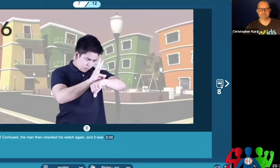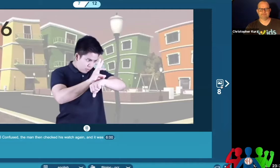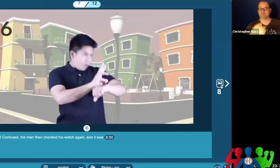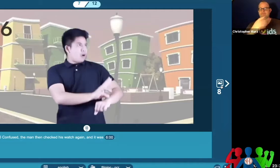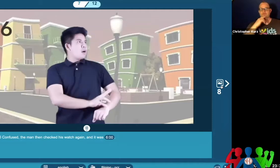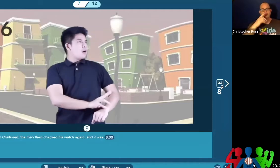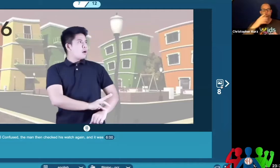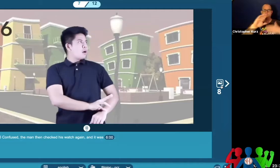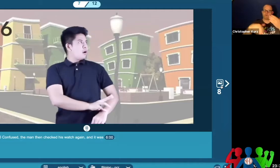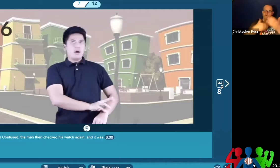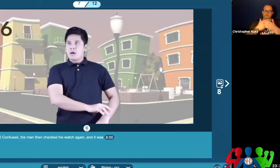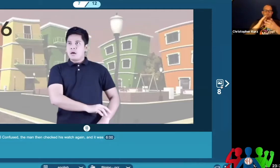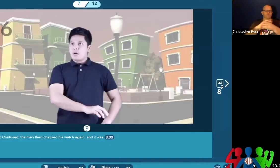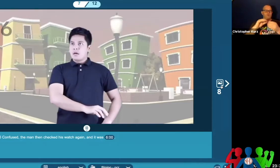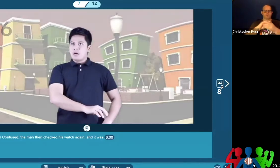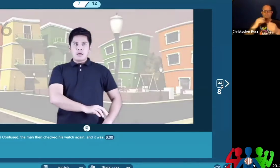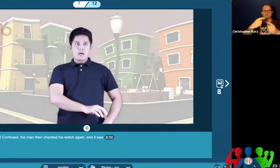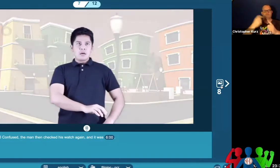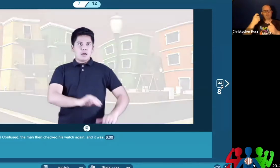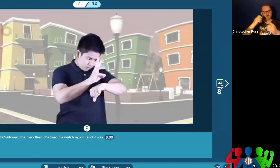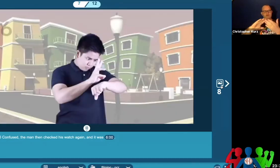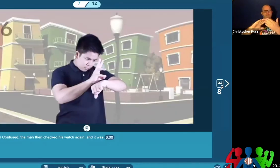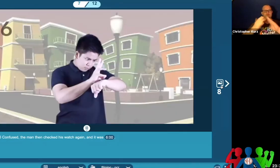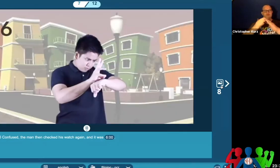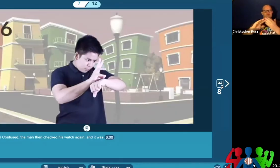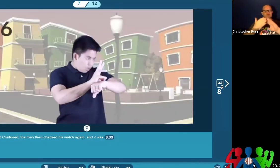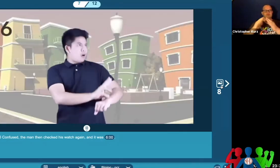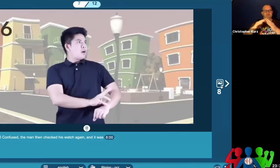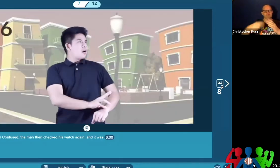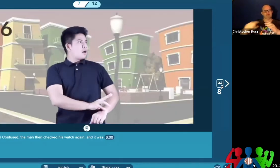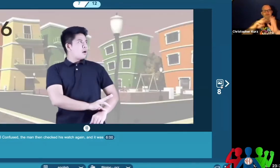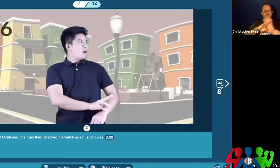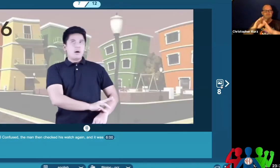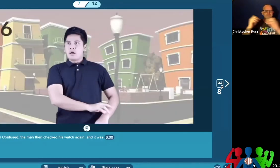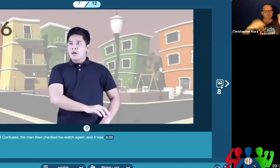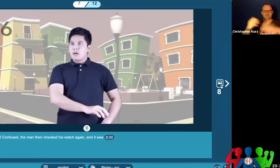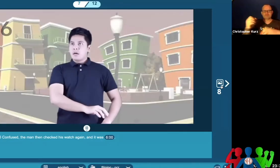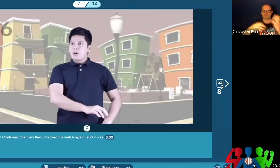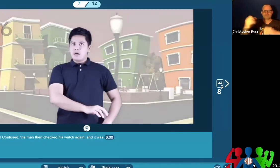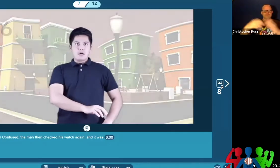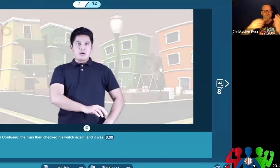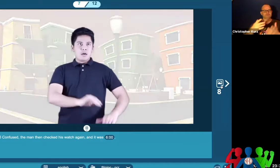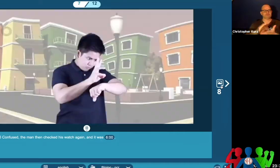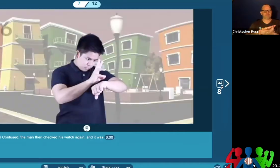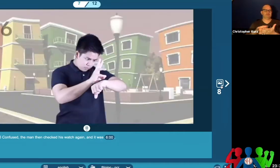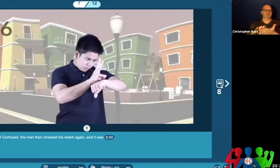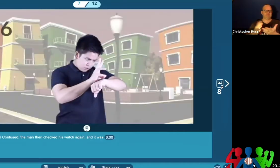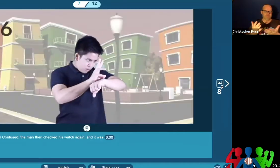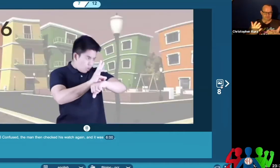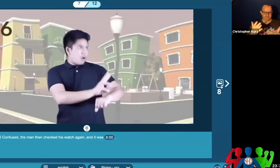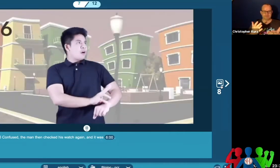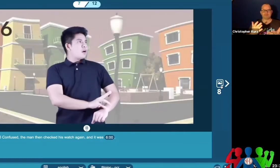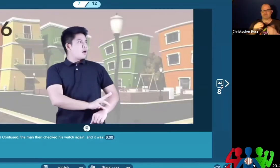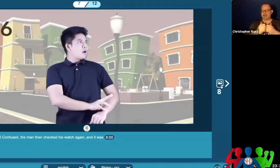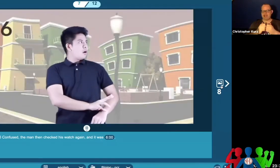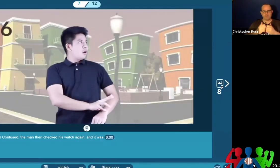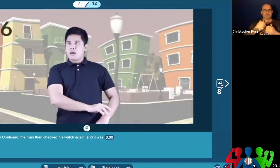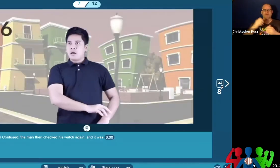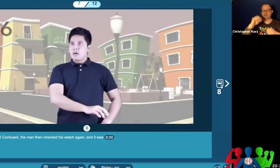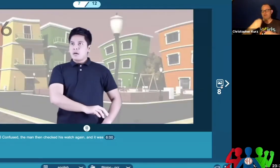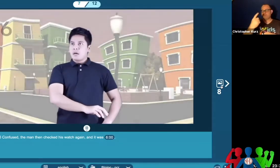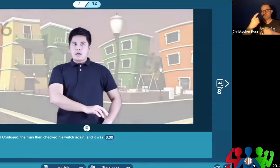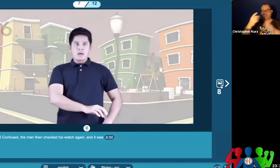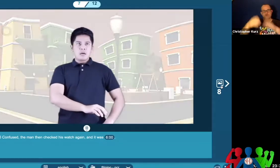to see those transitions as well. We encourage communities to provide some